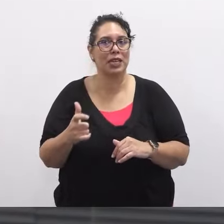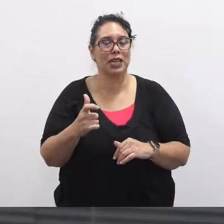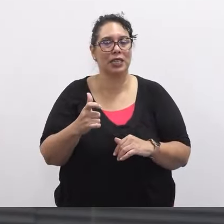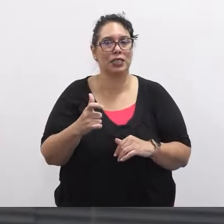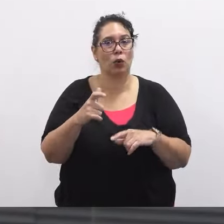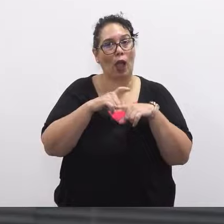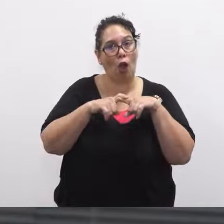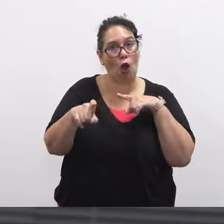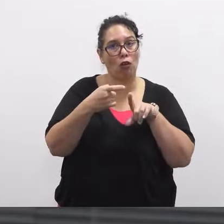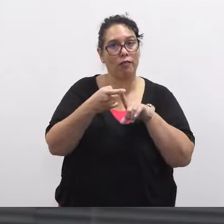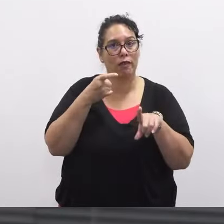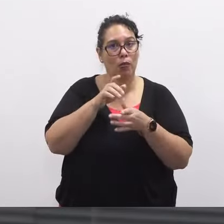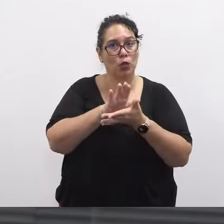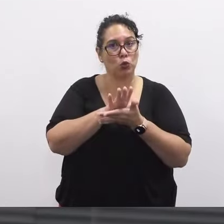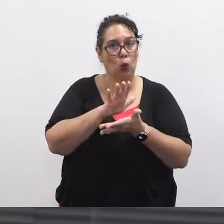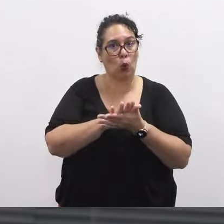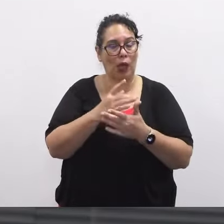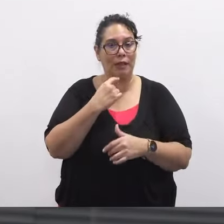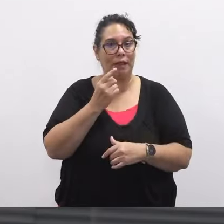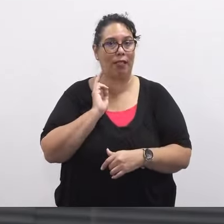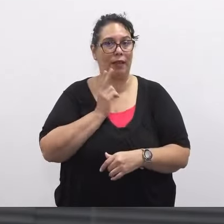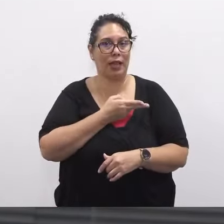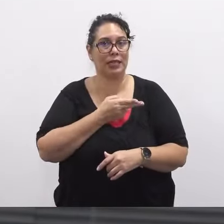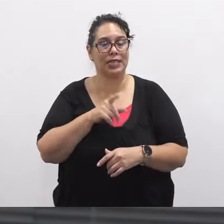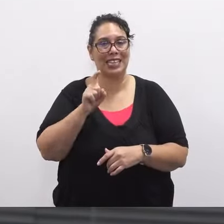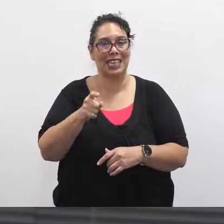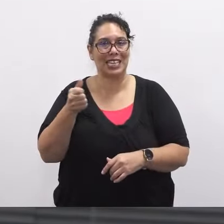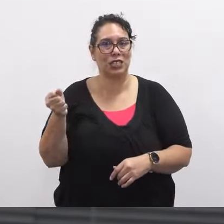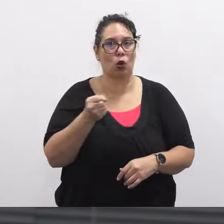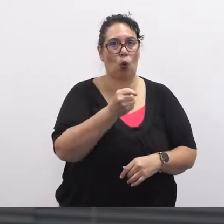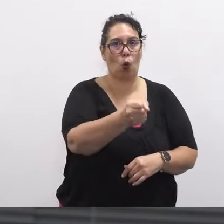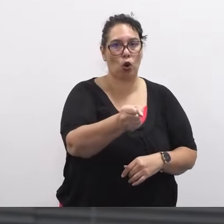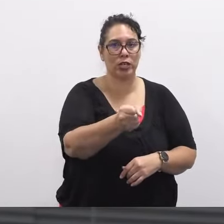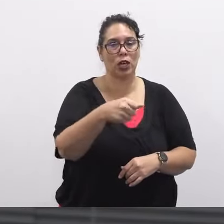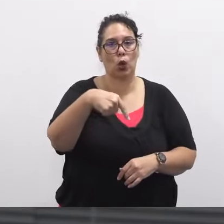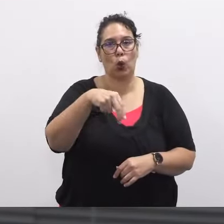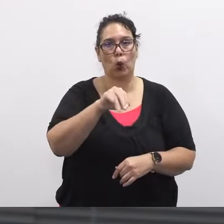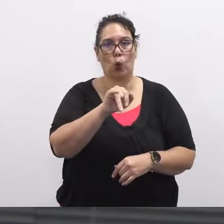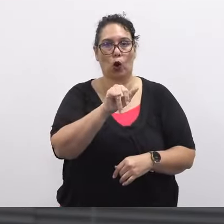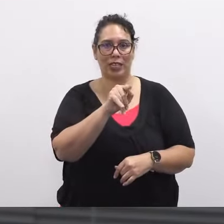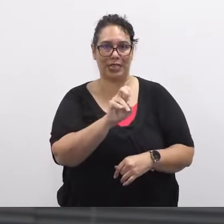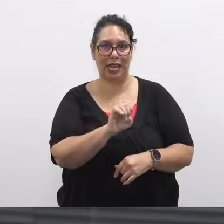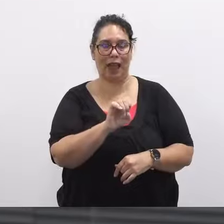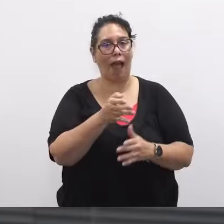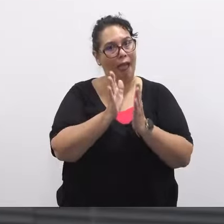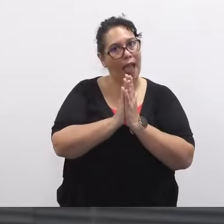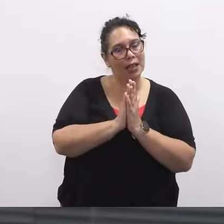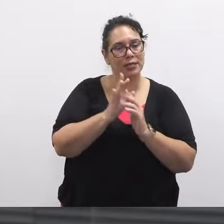from the school telling us that our kids need to quarantine, I always ask them and they don't know either. So it's a big problem,